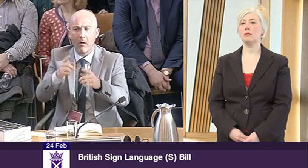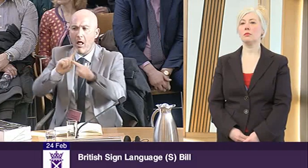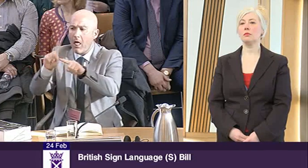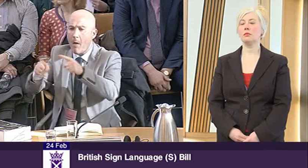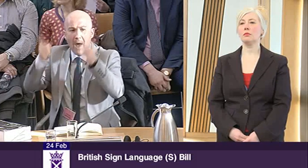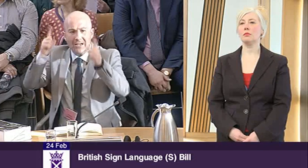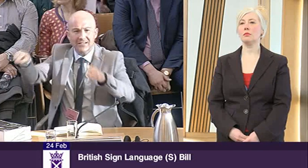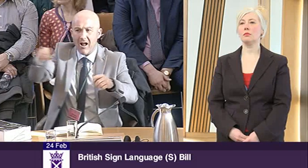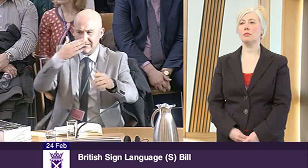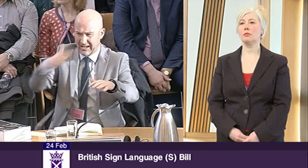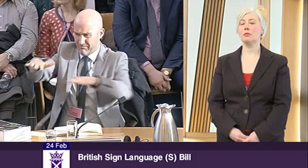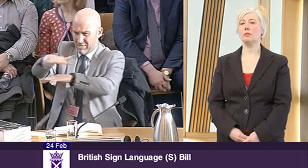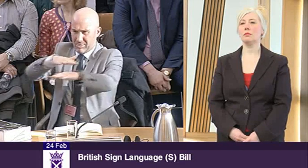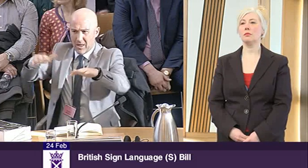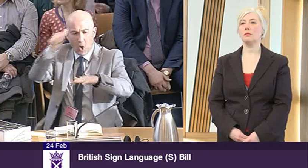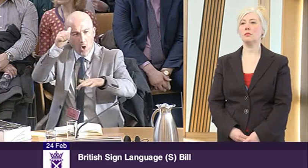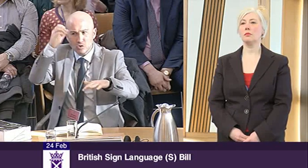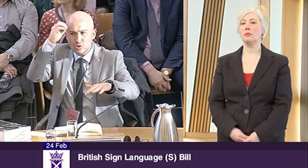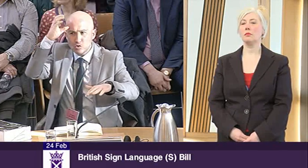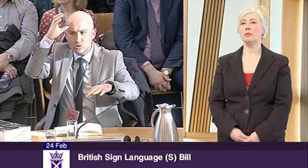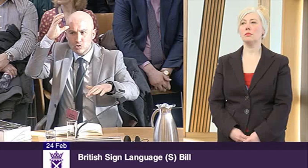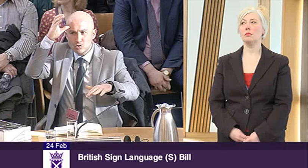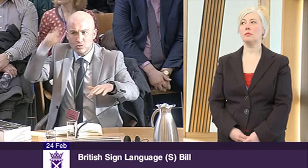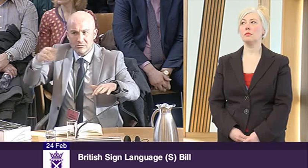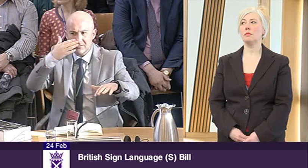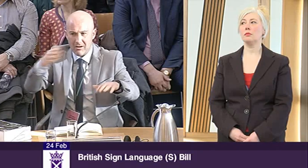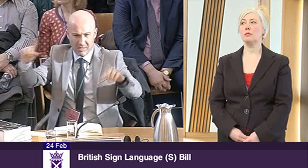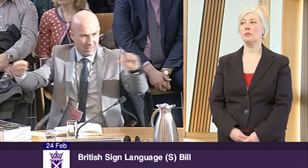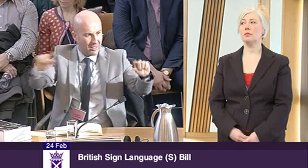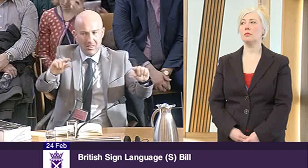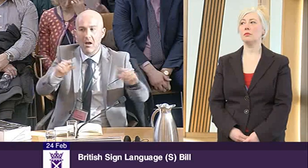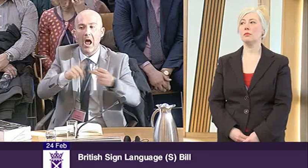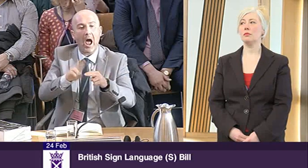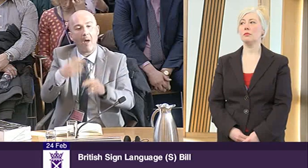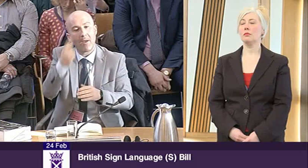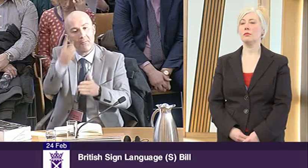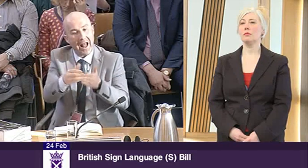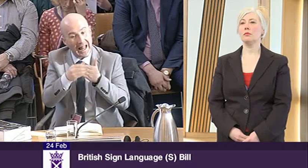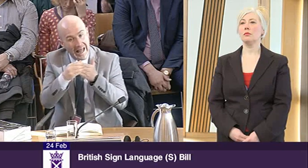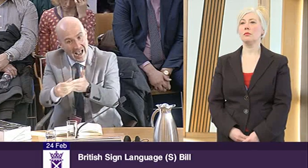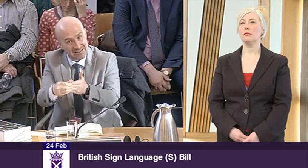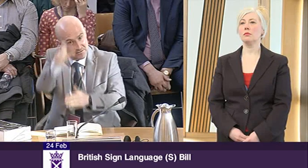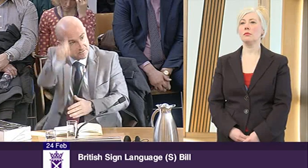on the bill, so you probably have a much more in-depth knowledge about it than other members